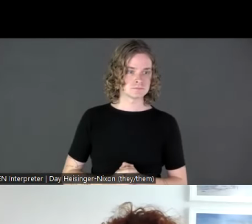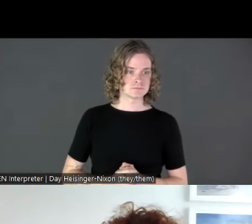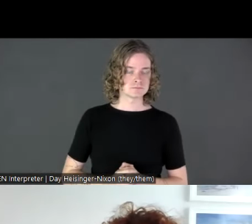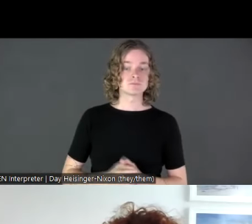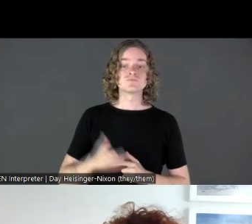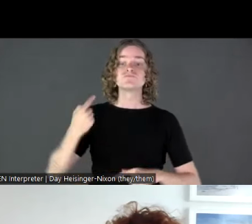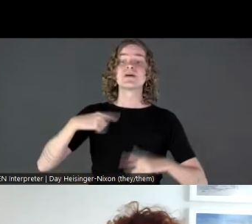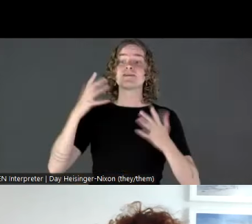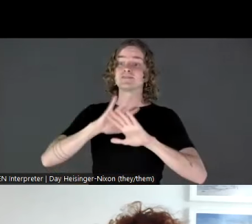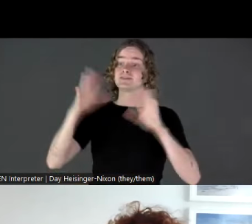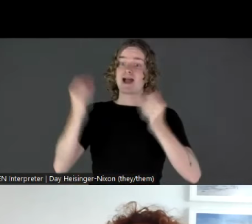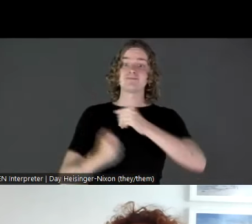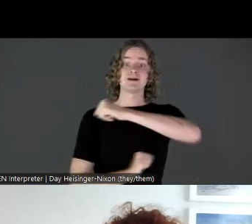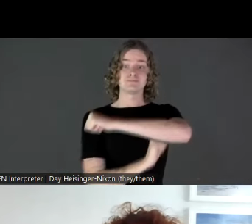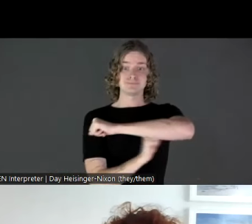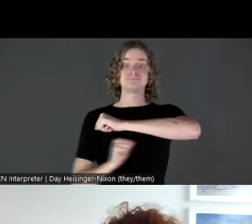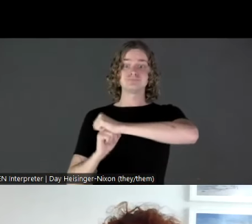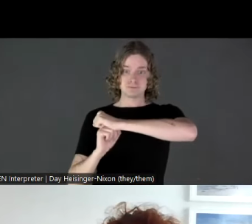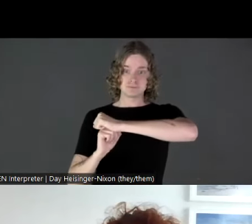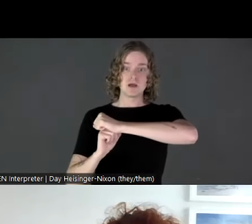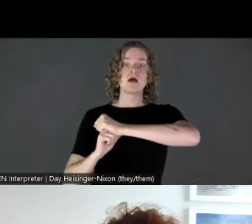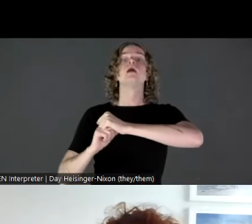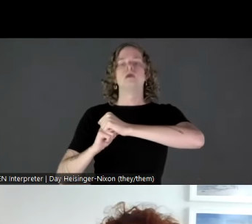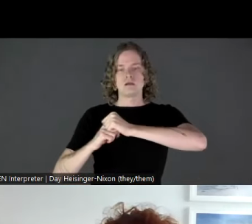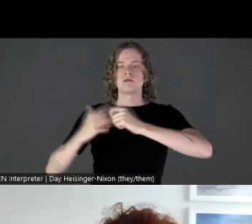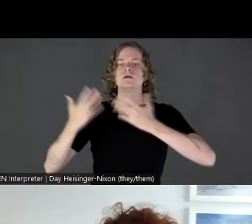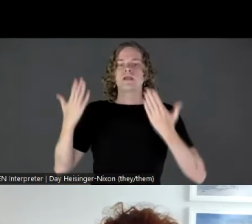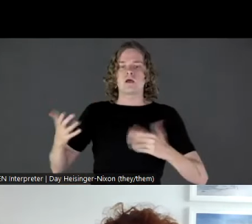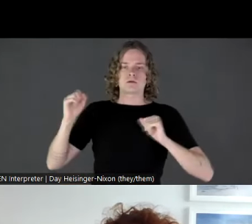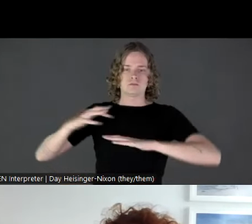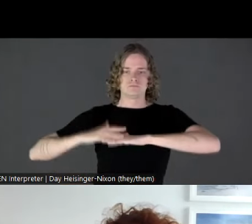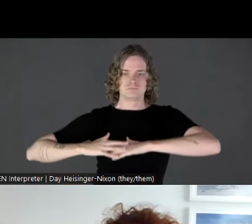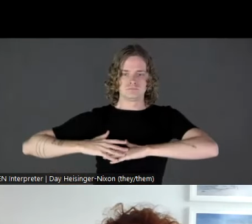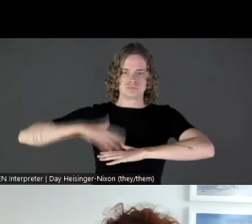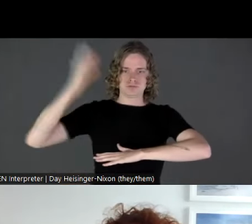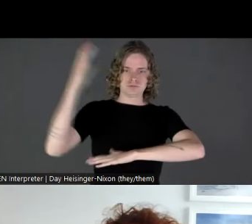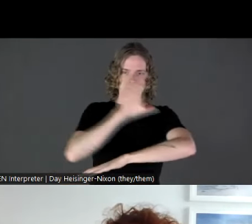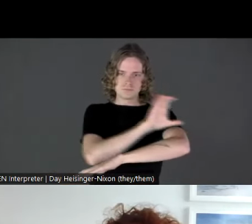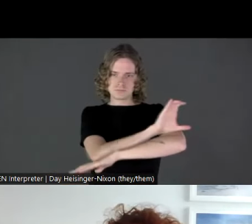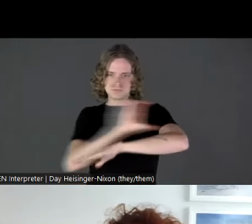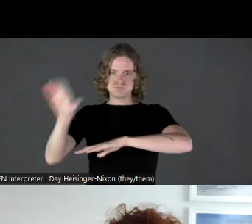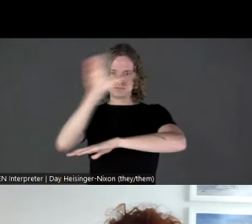This slide shows a mapping of how the innovations funding has contributed toward addressing focus